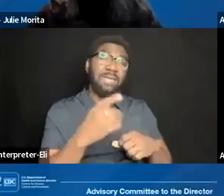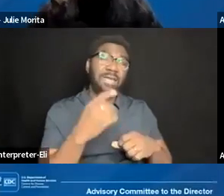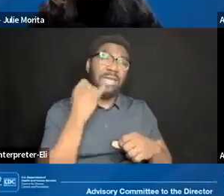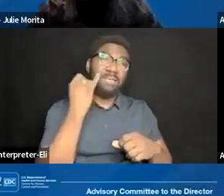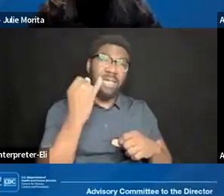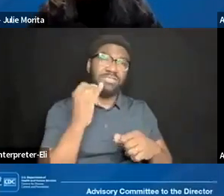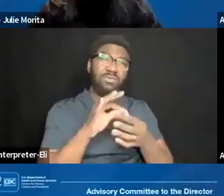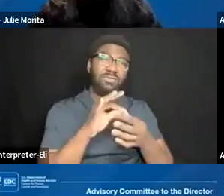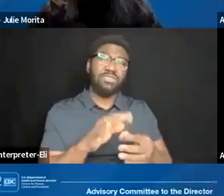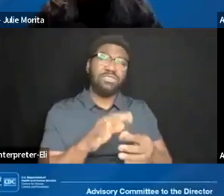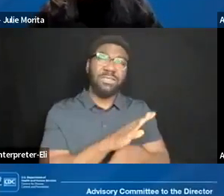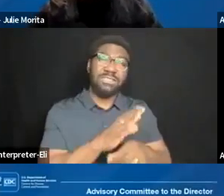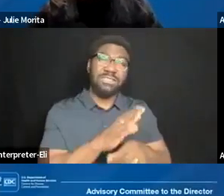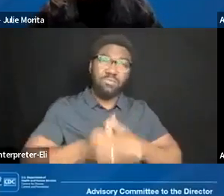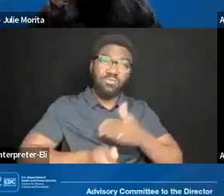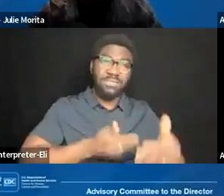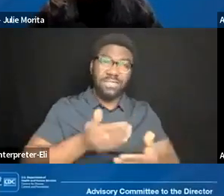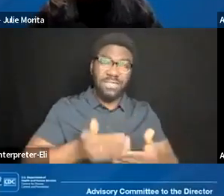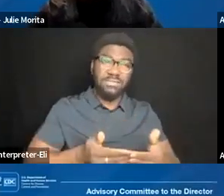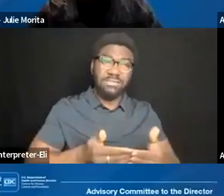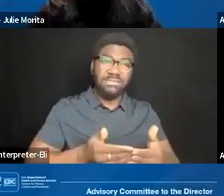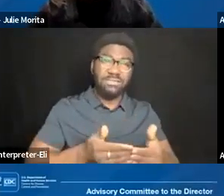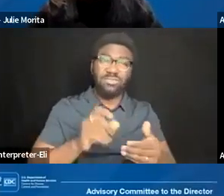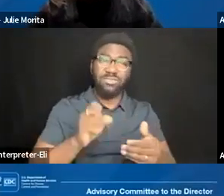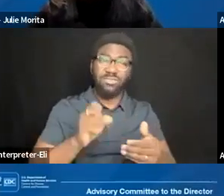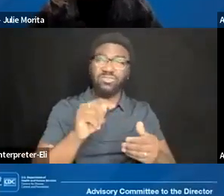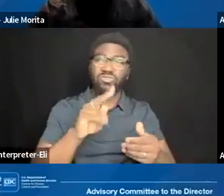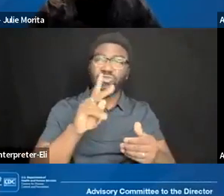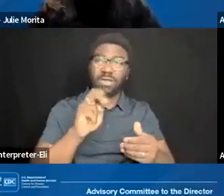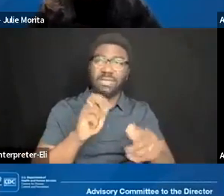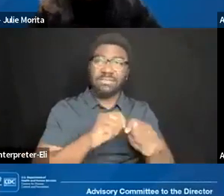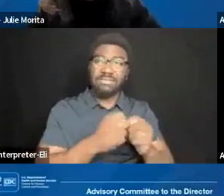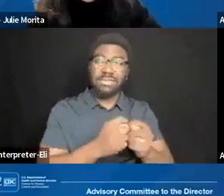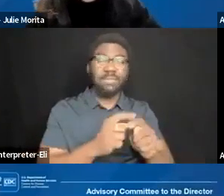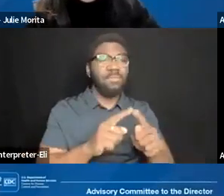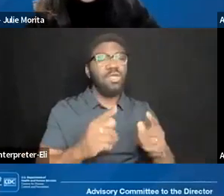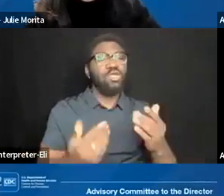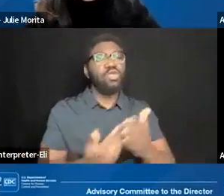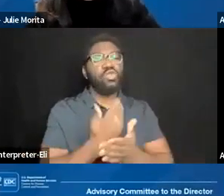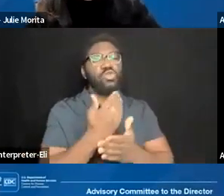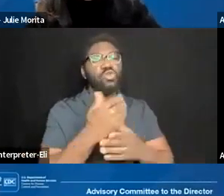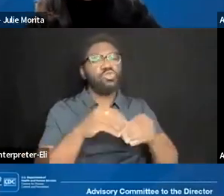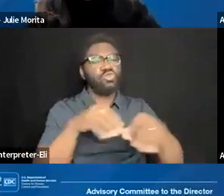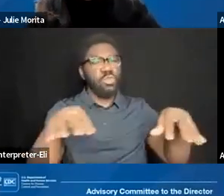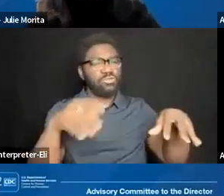with the new structure for the state, tribal, local, territorial agencies?